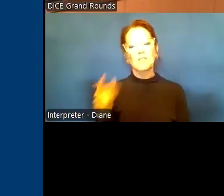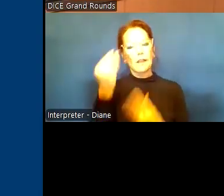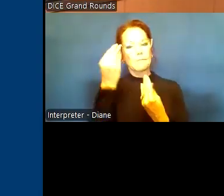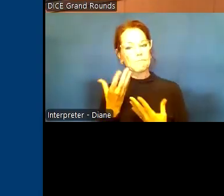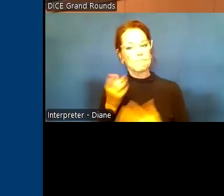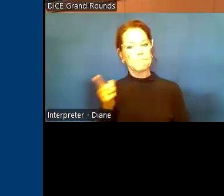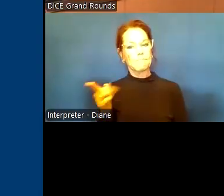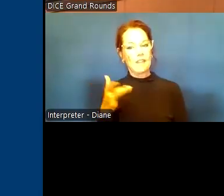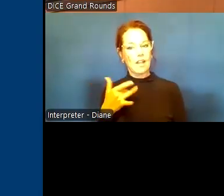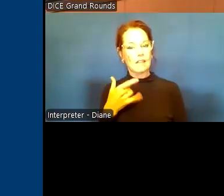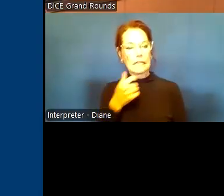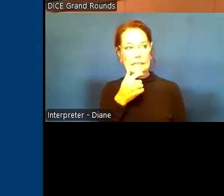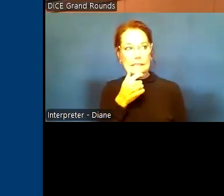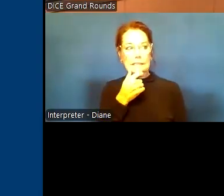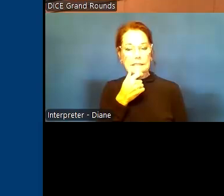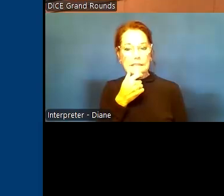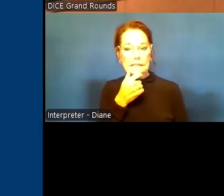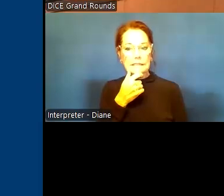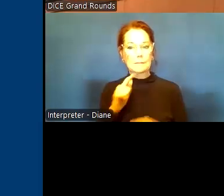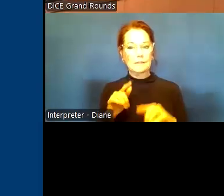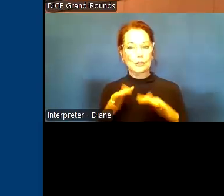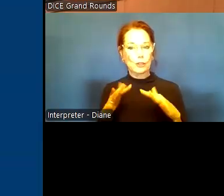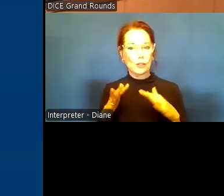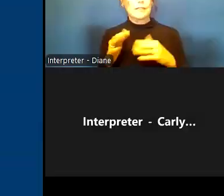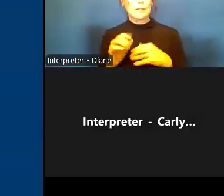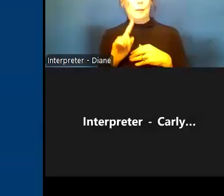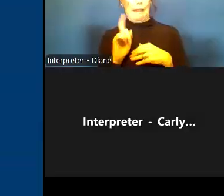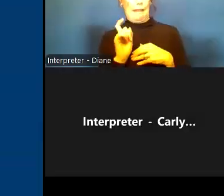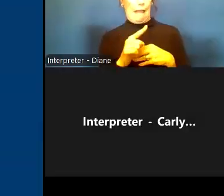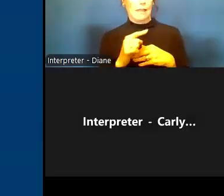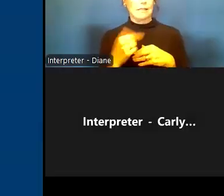were afraid to bring something up because they were going to say something wrong and they would